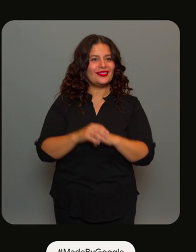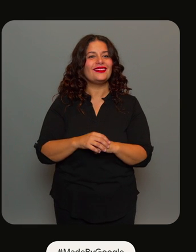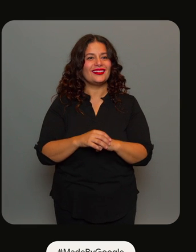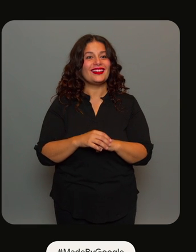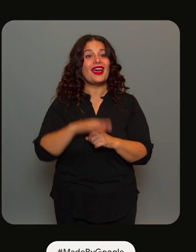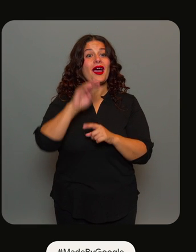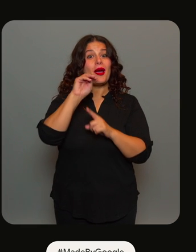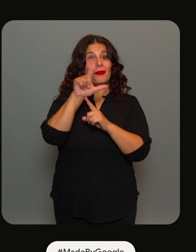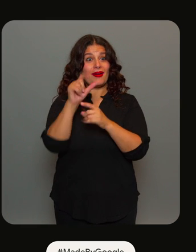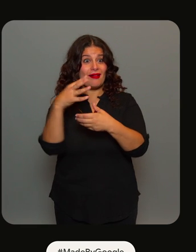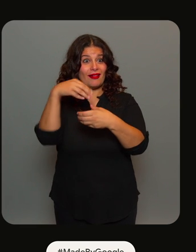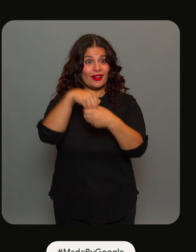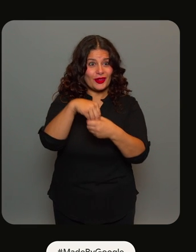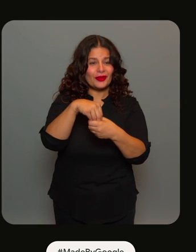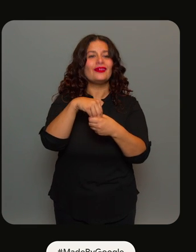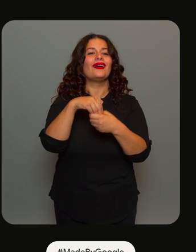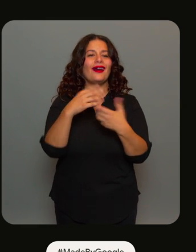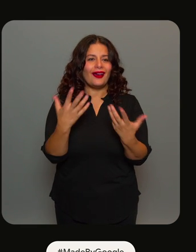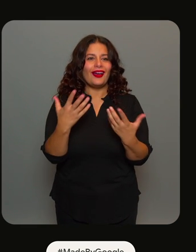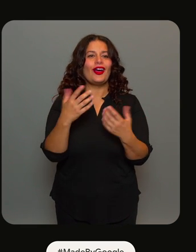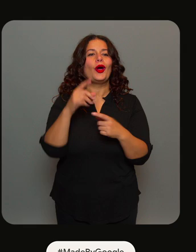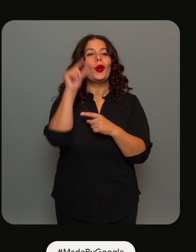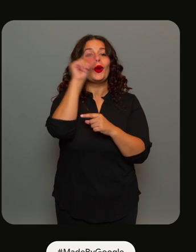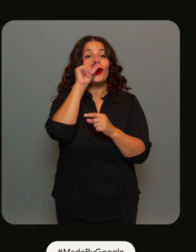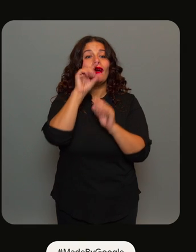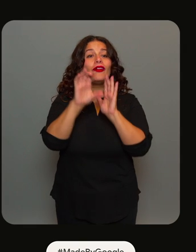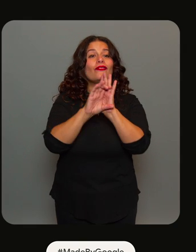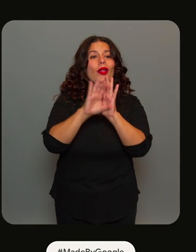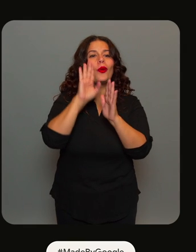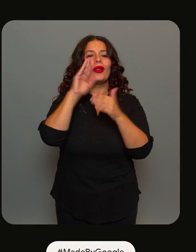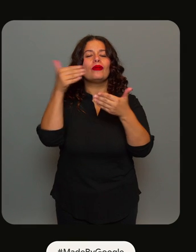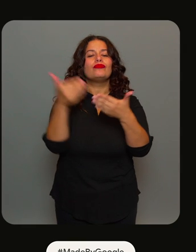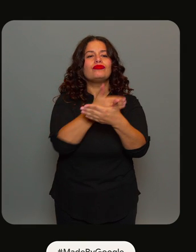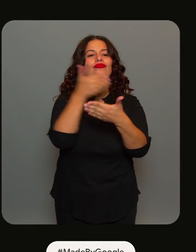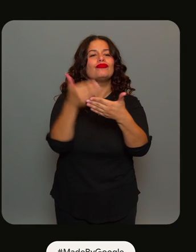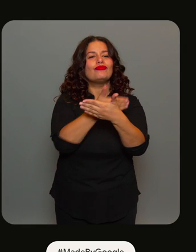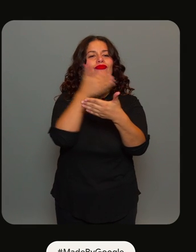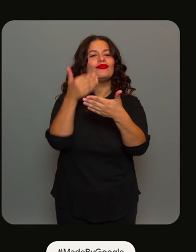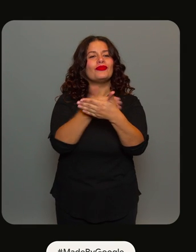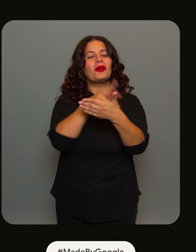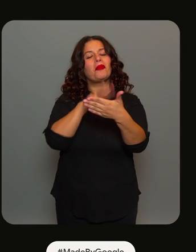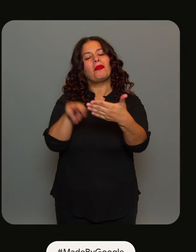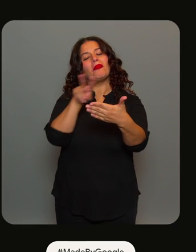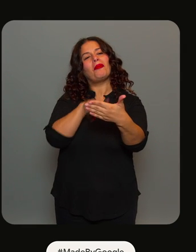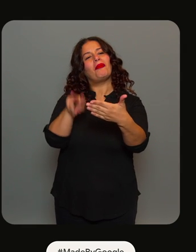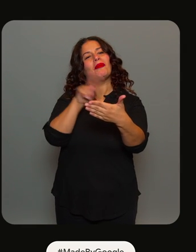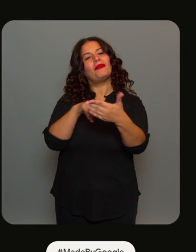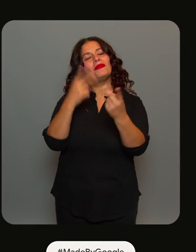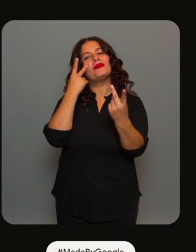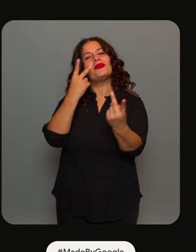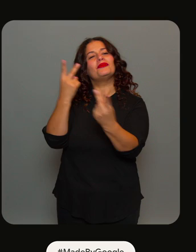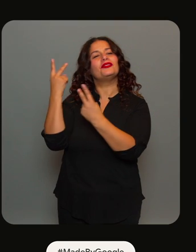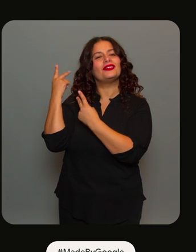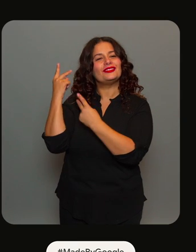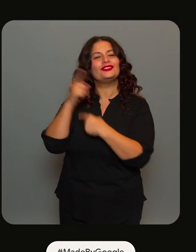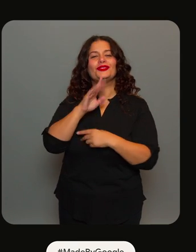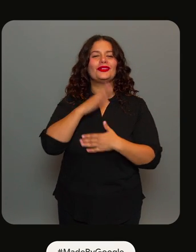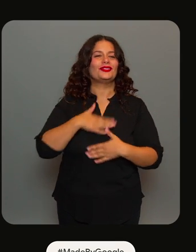memories you want to relive, and filter out the shots that you don't. Enjoy those amazing memories on your watch face, on the Pixel